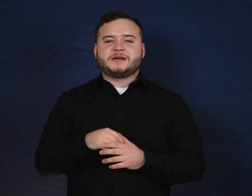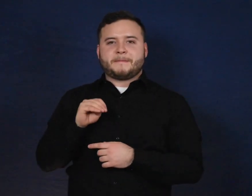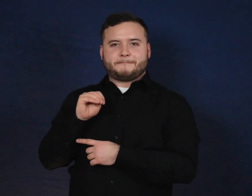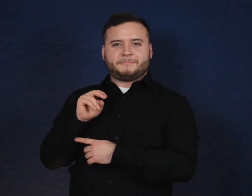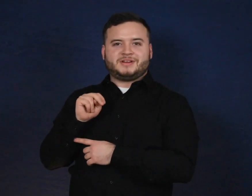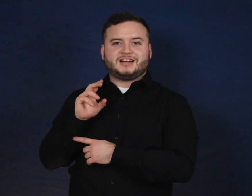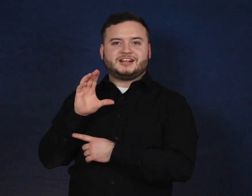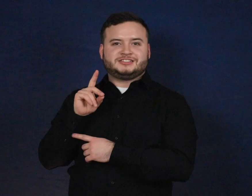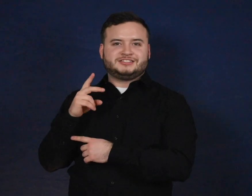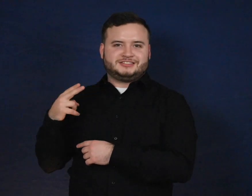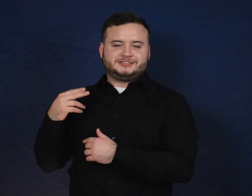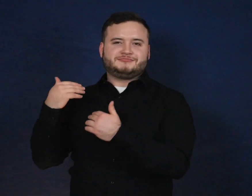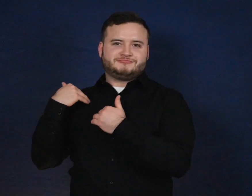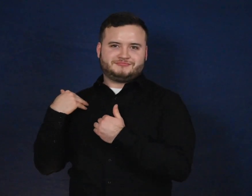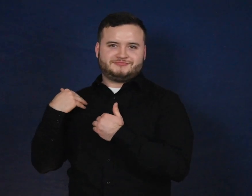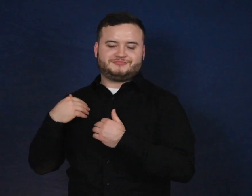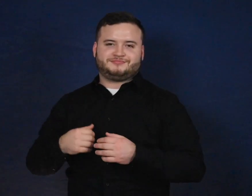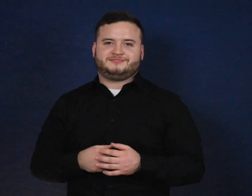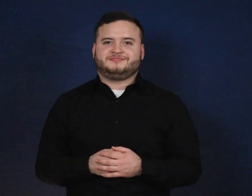(MNCDHH leads)